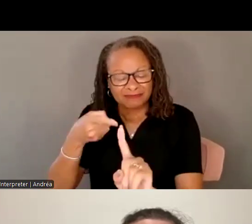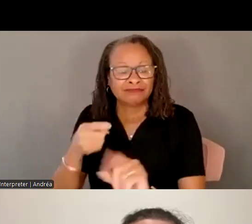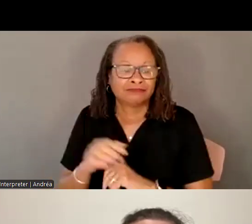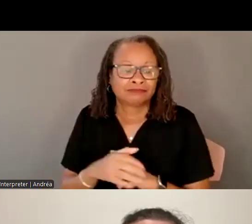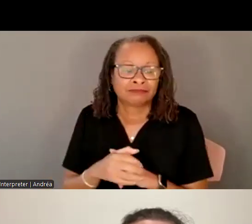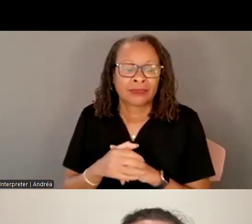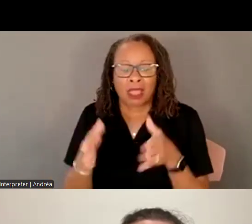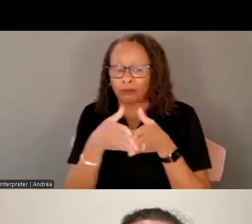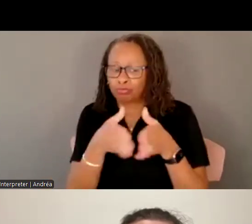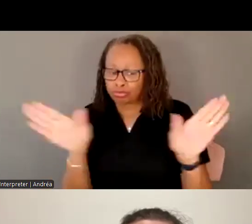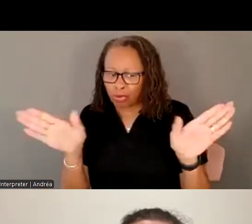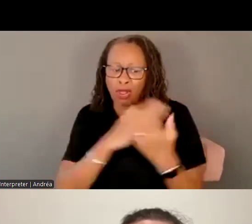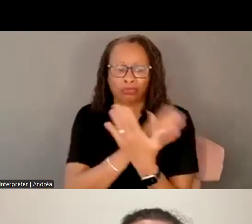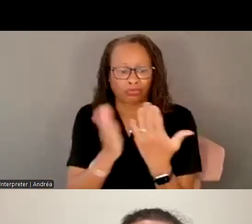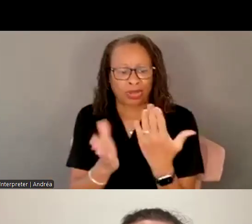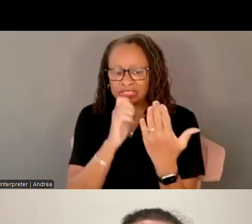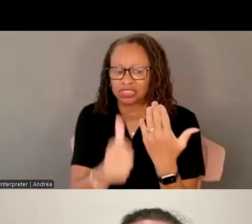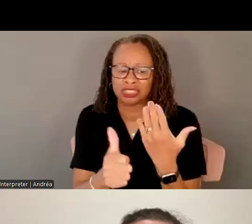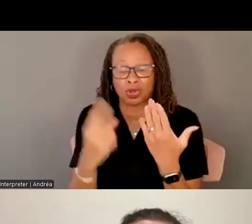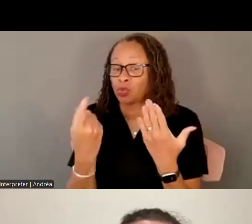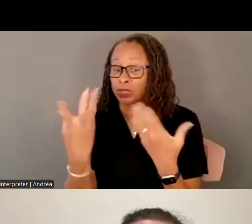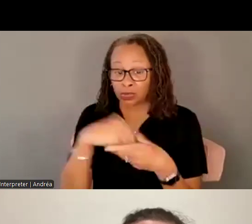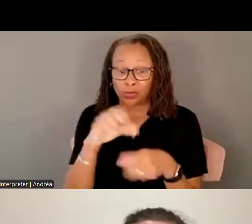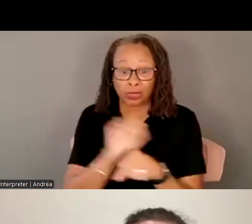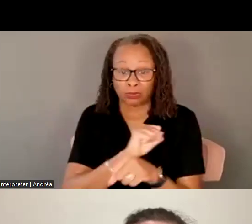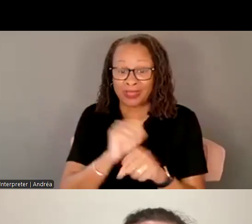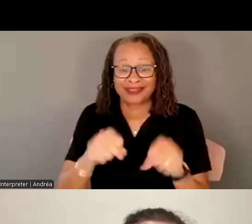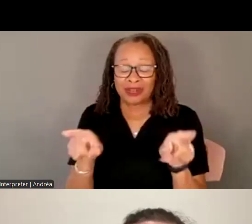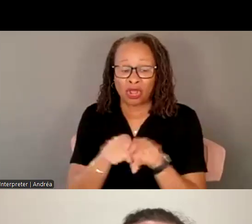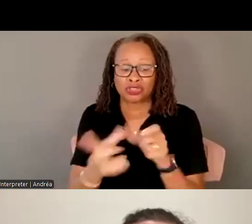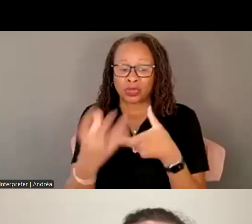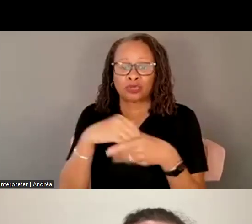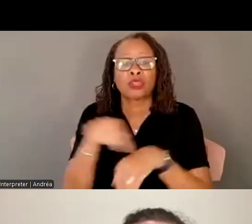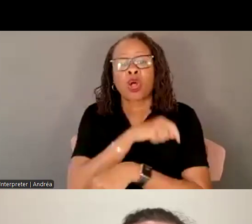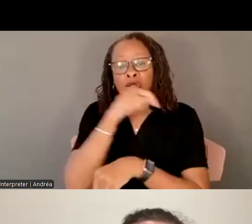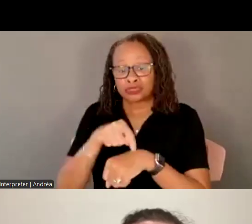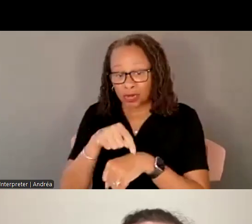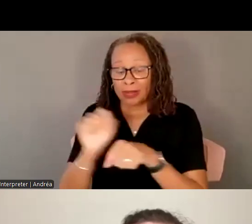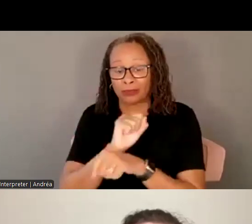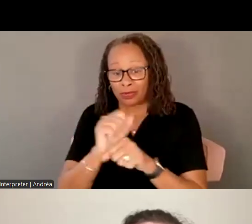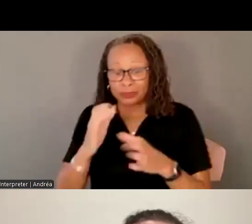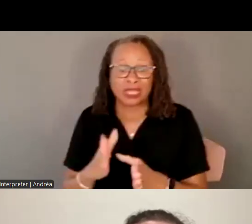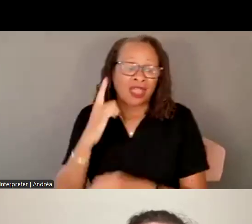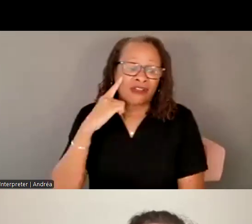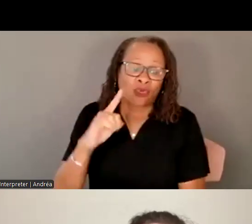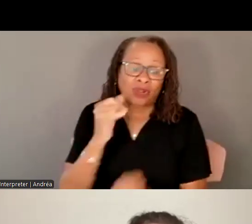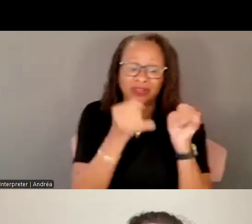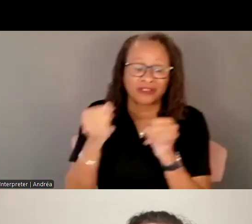a broader range that doesn't just include employment, but can also include that long-term employment. And for individuals that may need